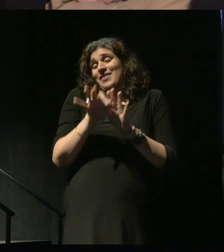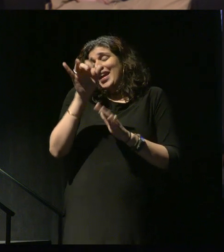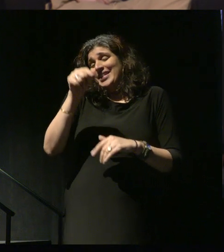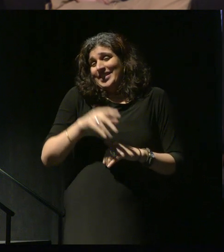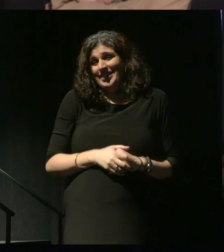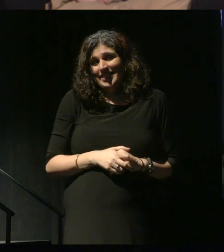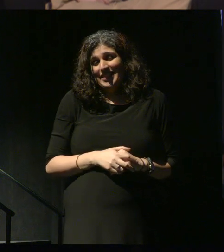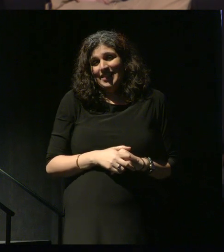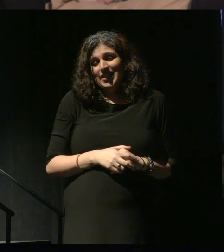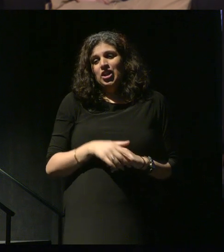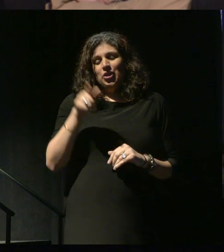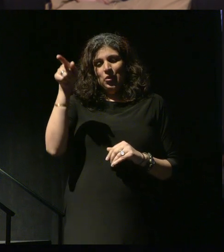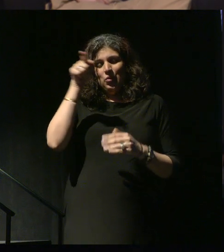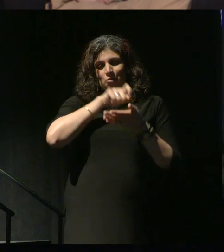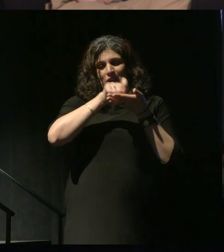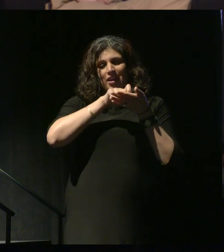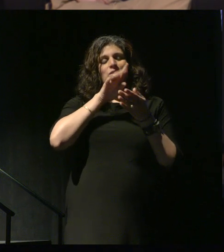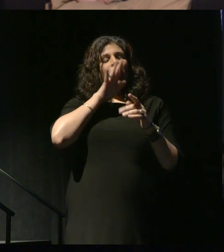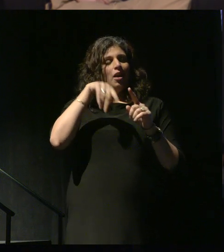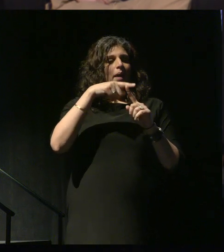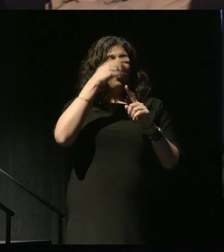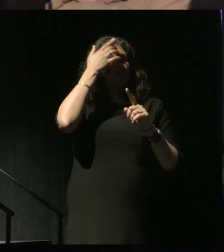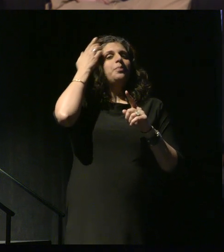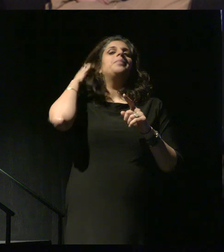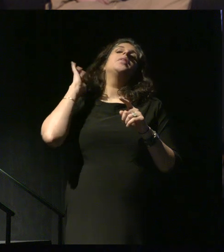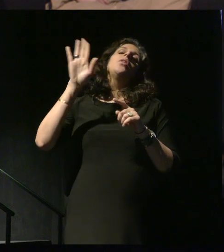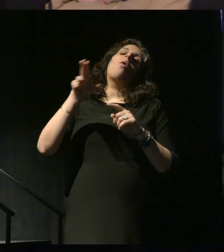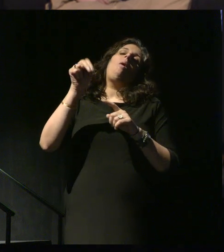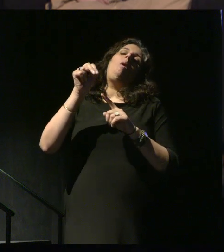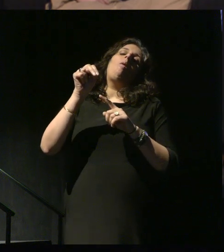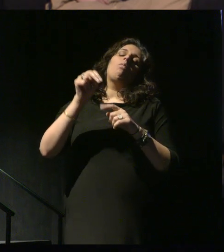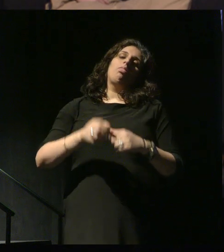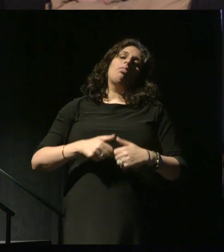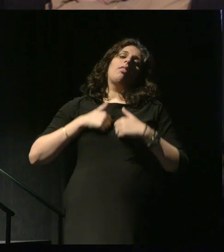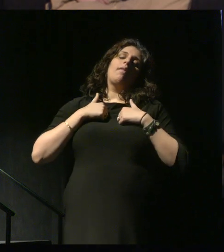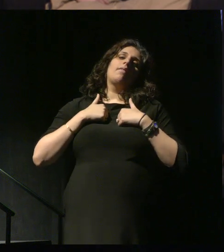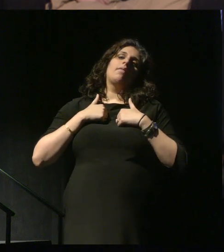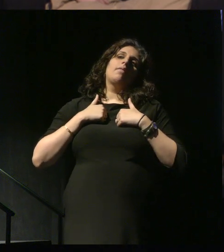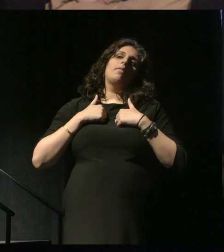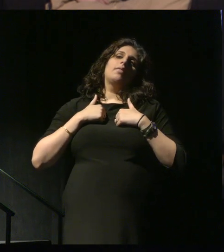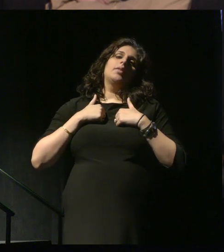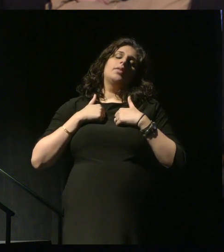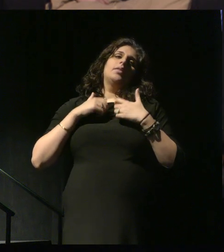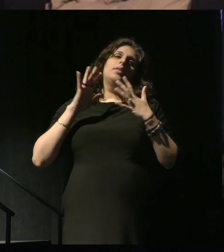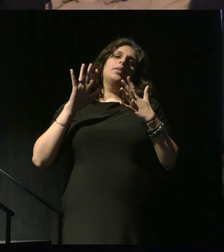You write, you talk about your own light and you say,